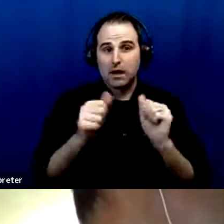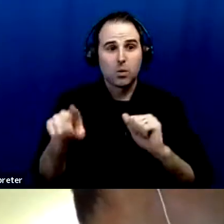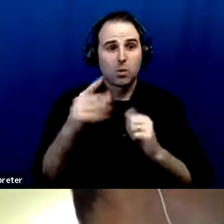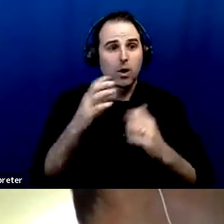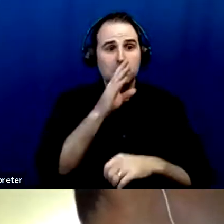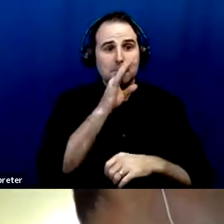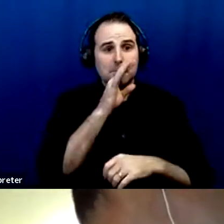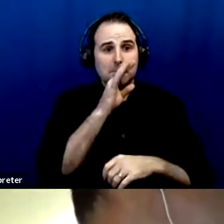Were?